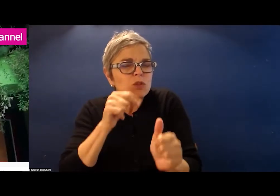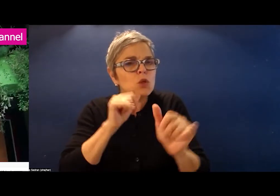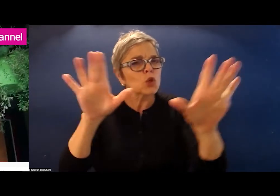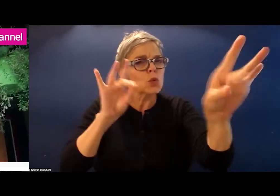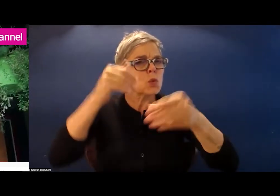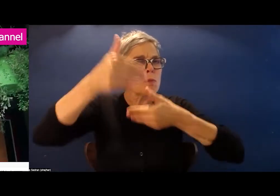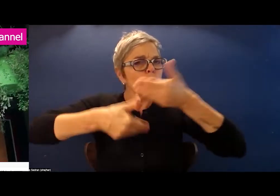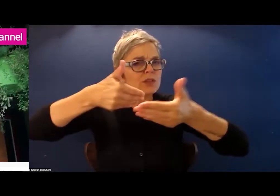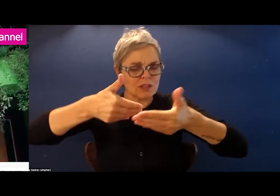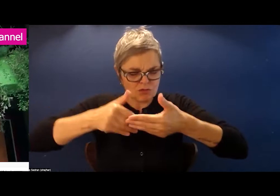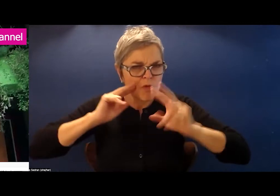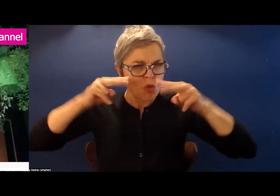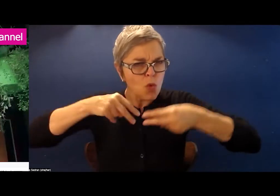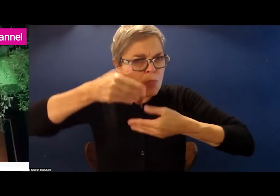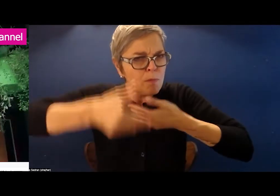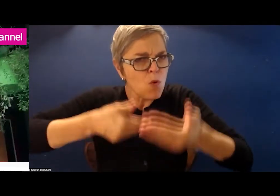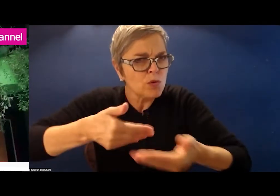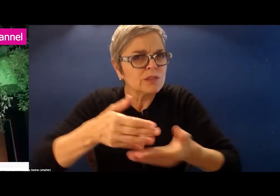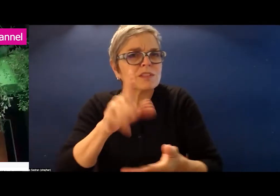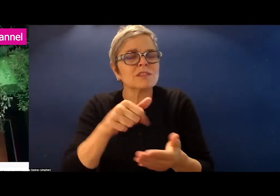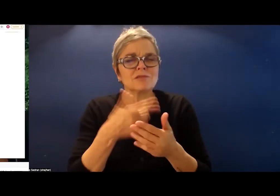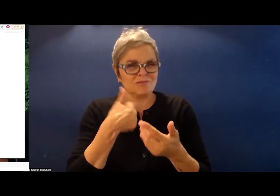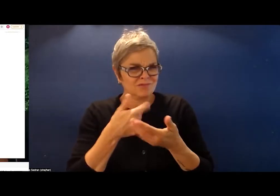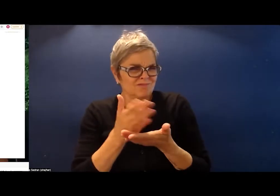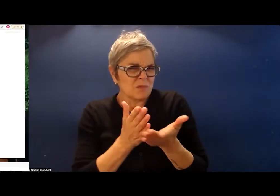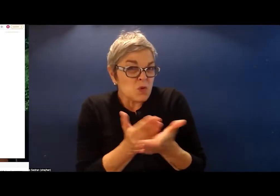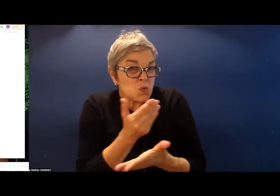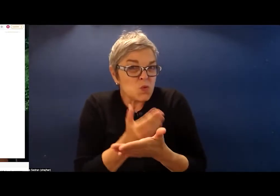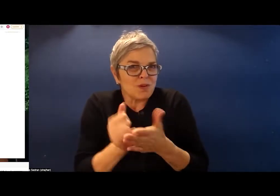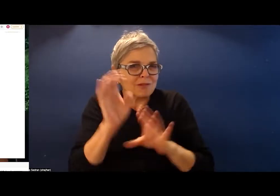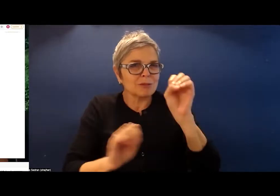Highlighting some of the experimental work that is taking shape inside and outside